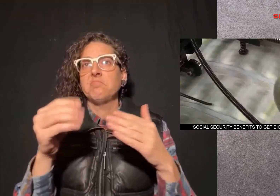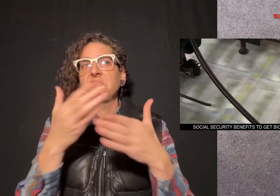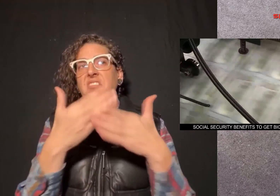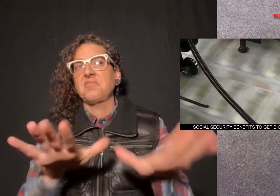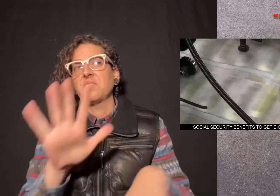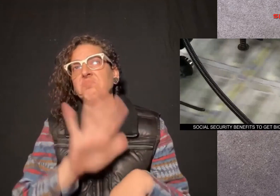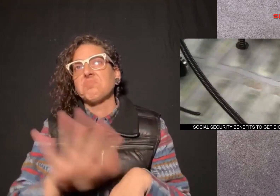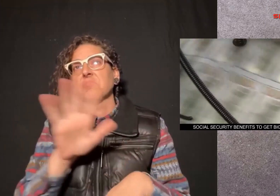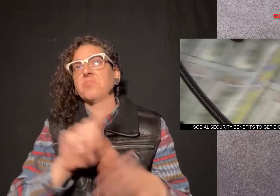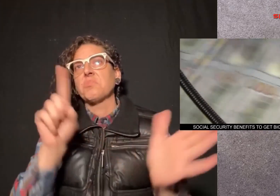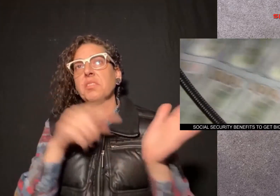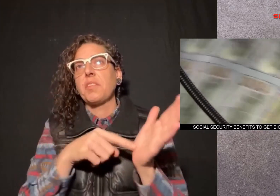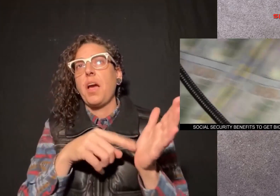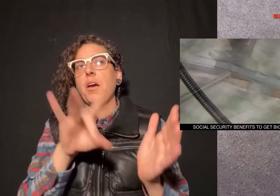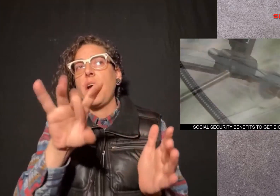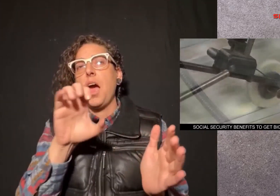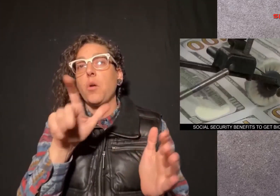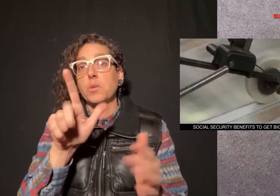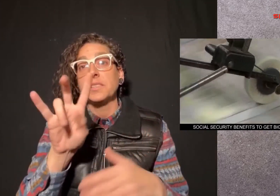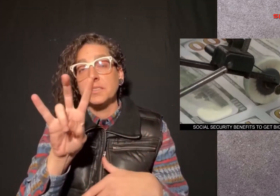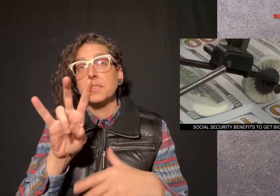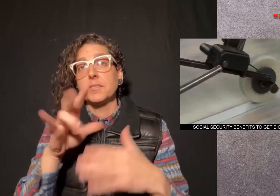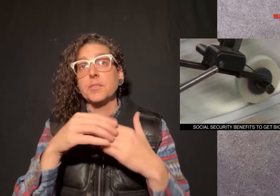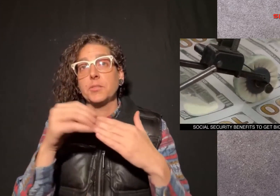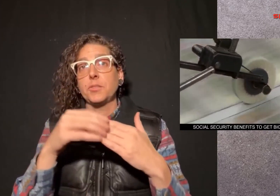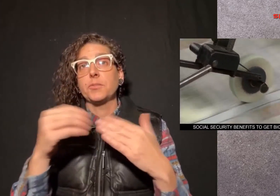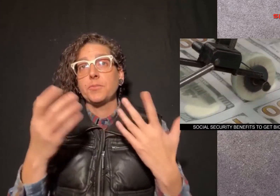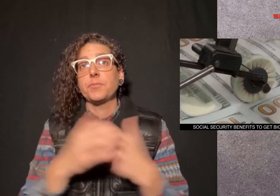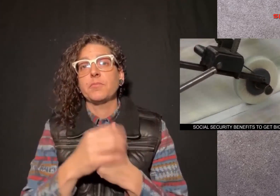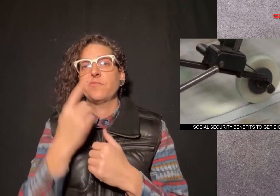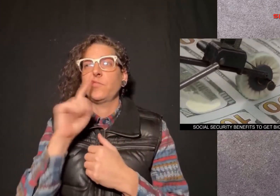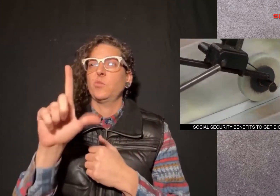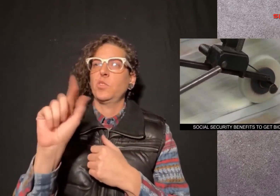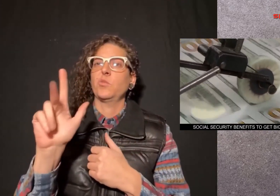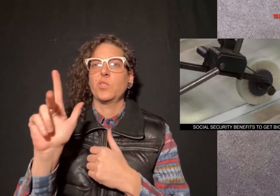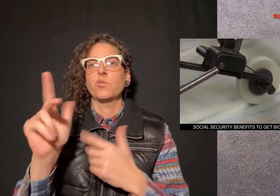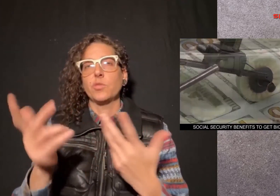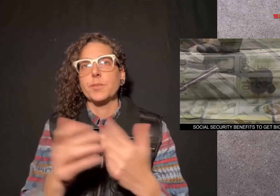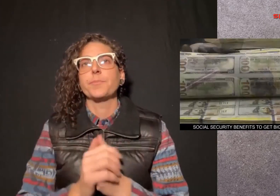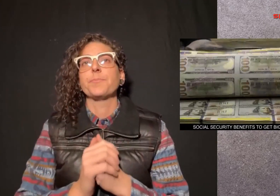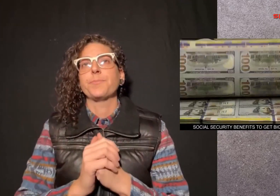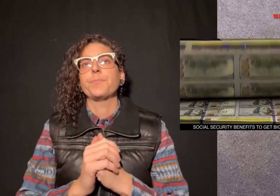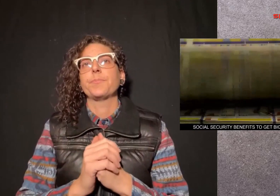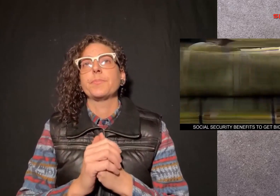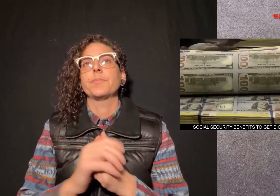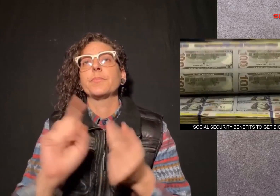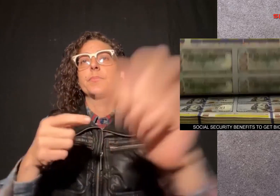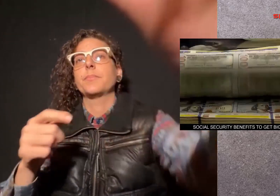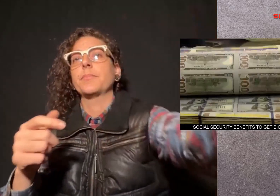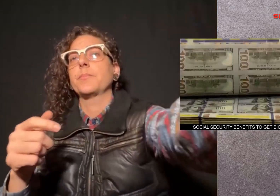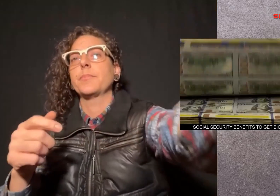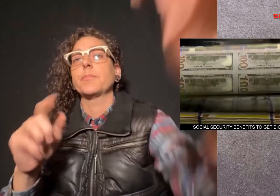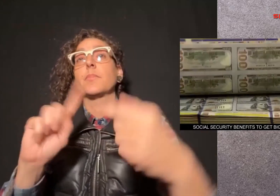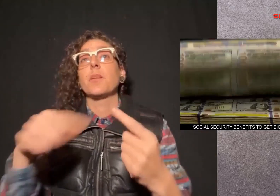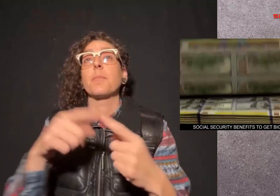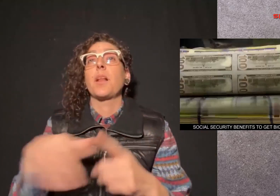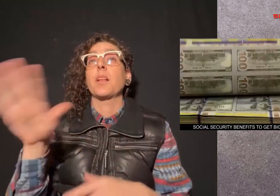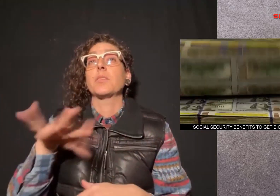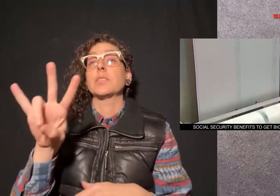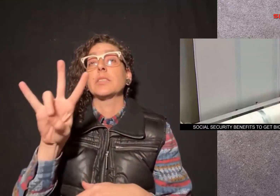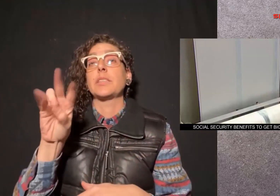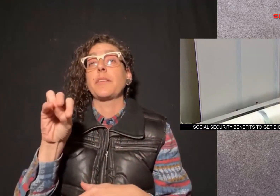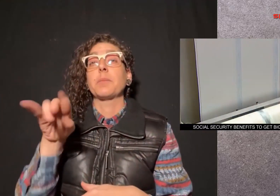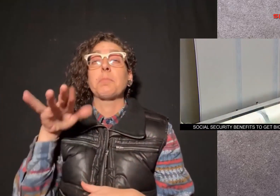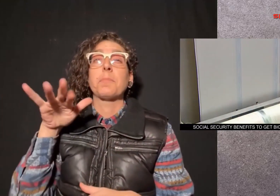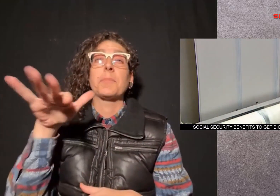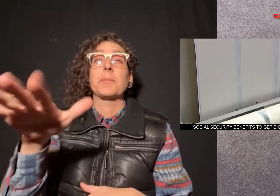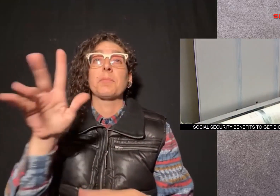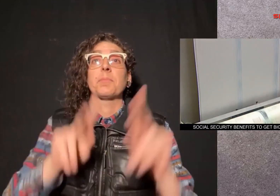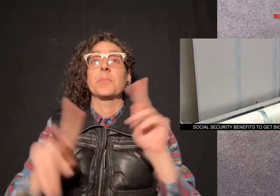more than $140 to an average of roughly $1827 for 2023 about 70 million people will get